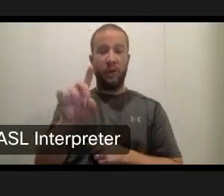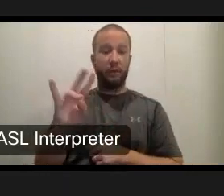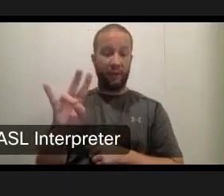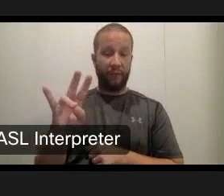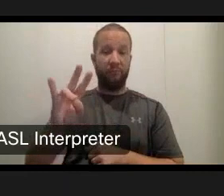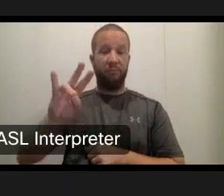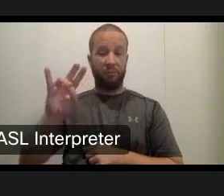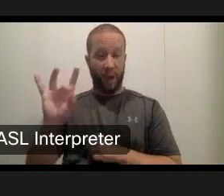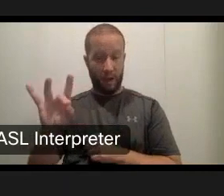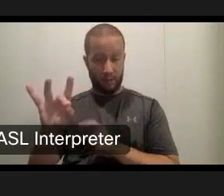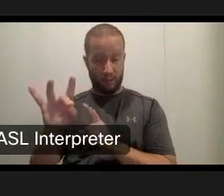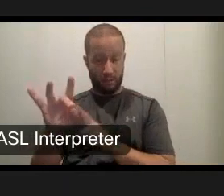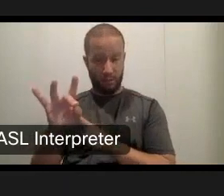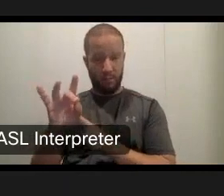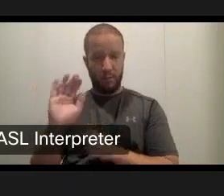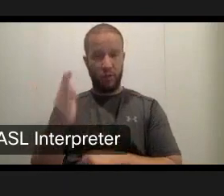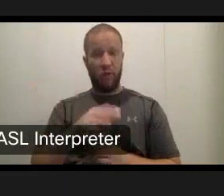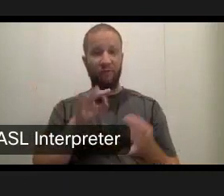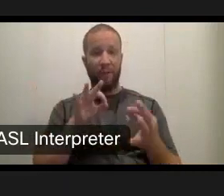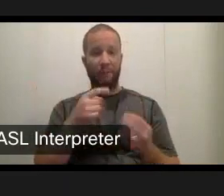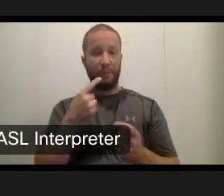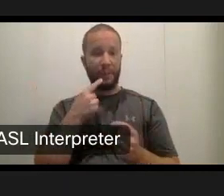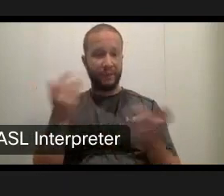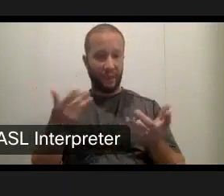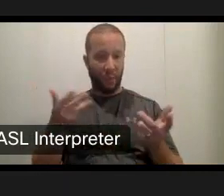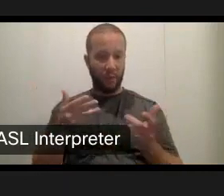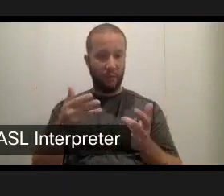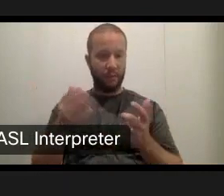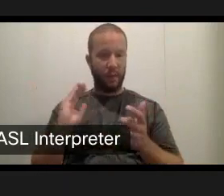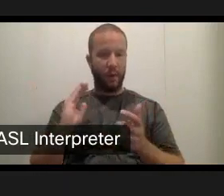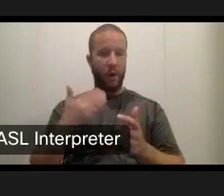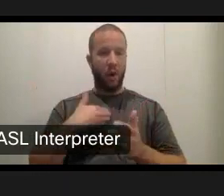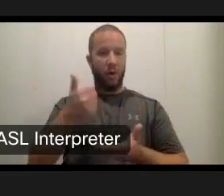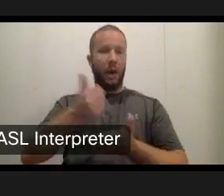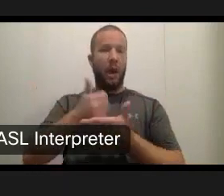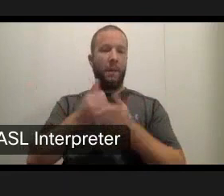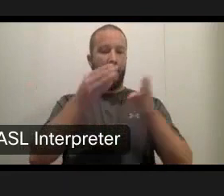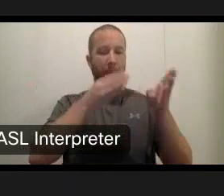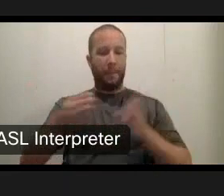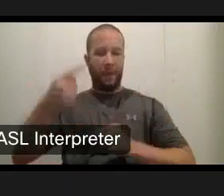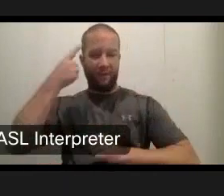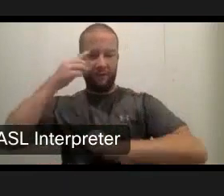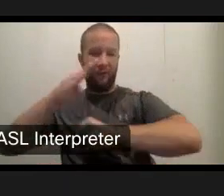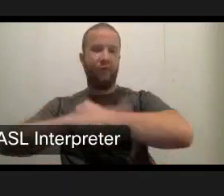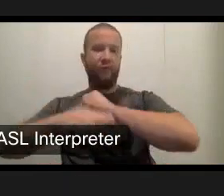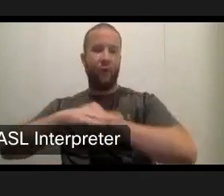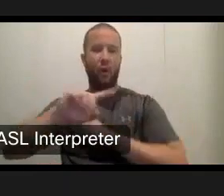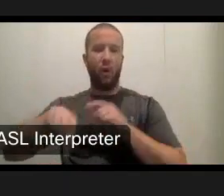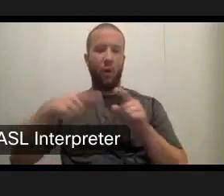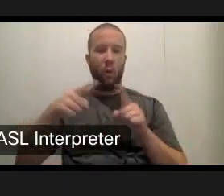um that feedback informed a lot of the planning process in the fall once we propose seven